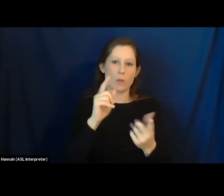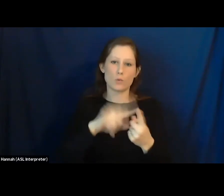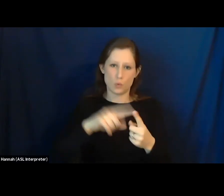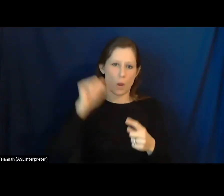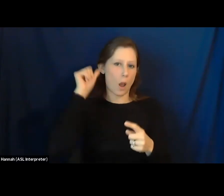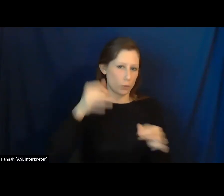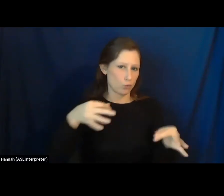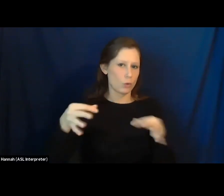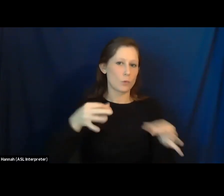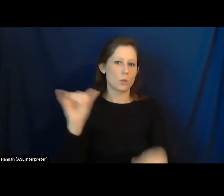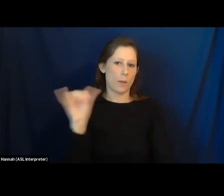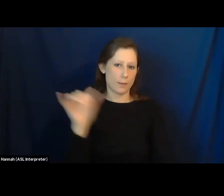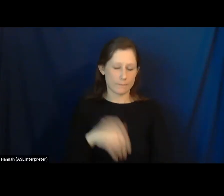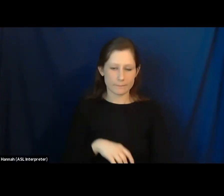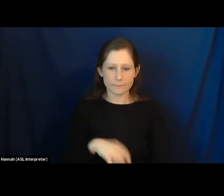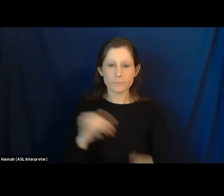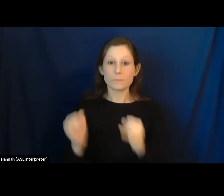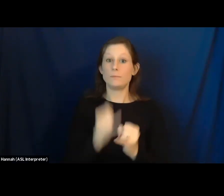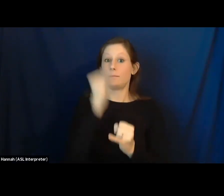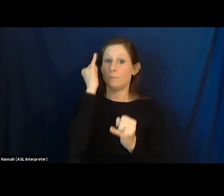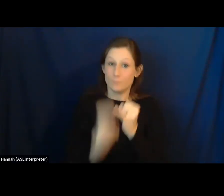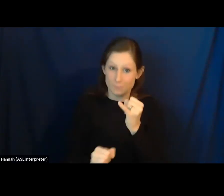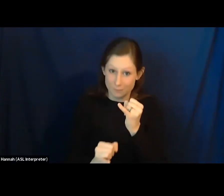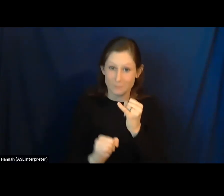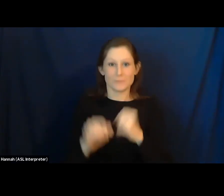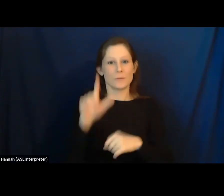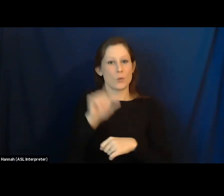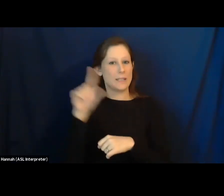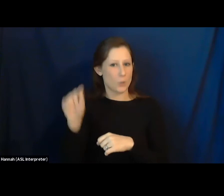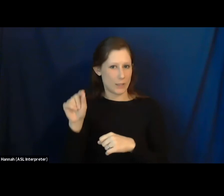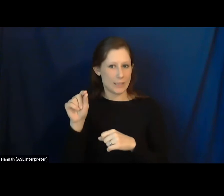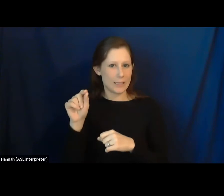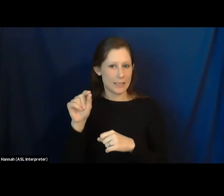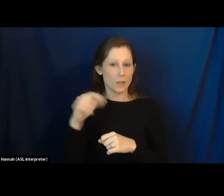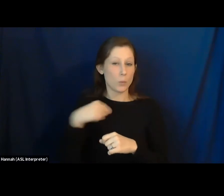Then our final final piece of this summer, excuse me, of 2020 was a Walking Christmas